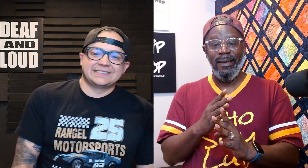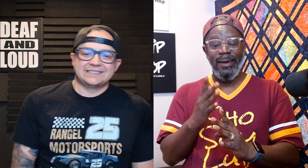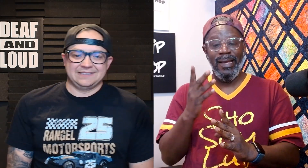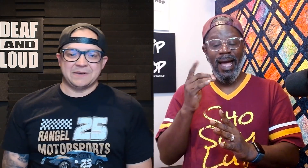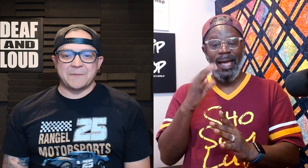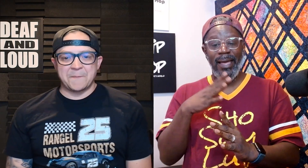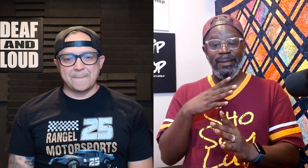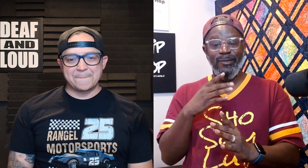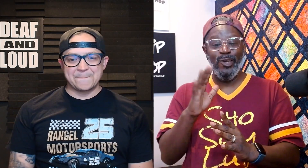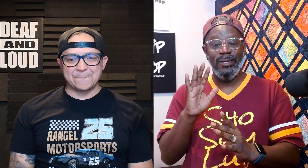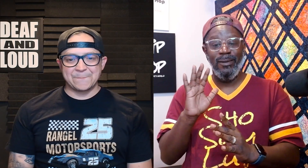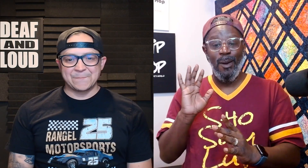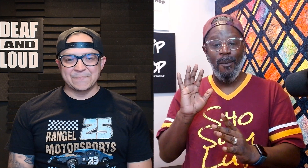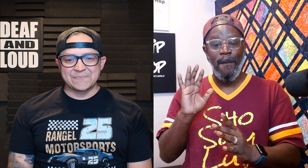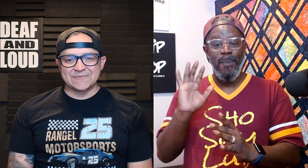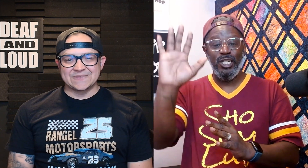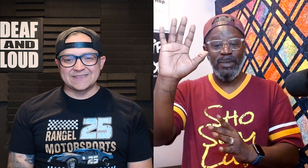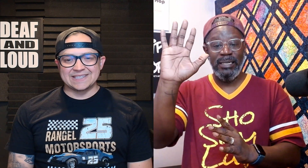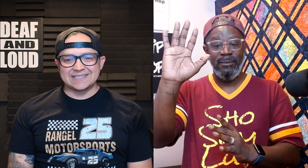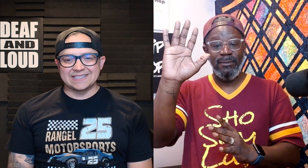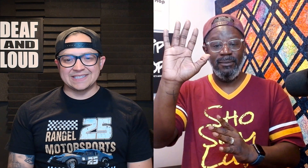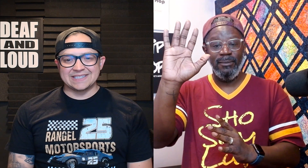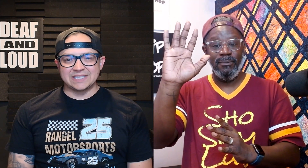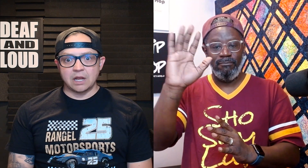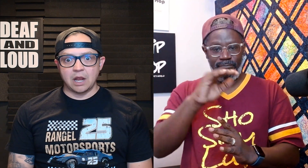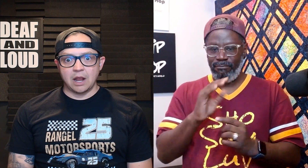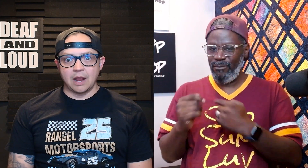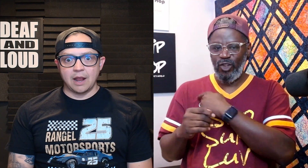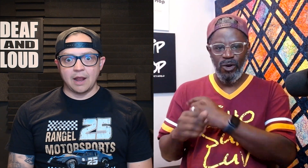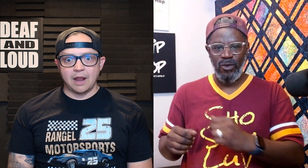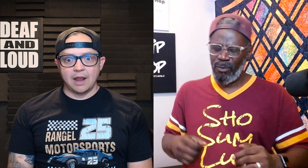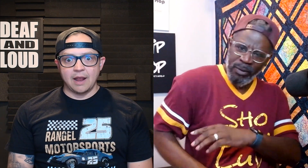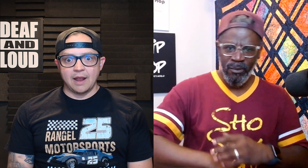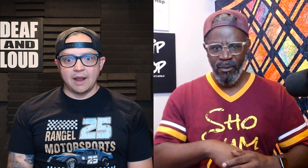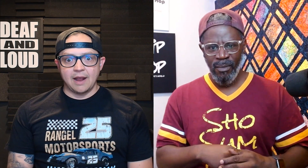and the guy just pushed me. Shoulder to shoulder.